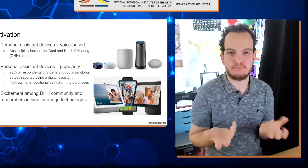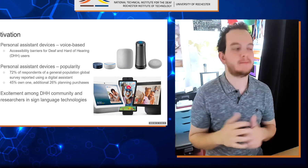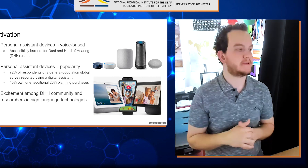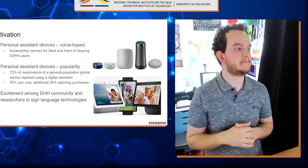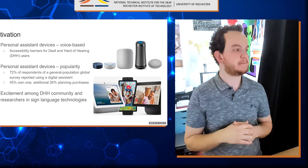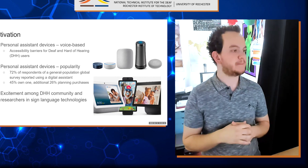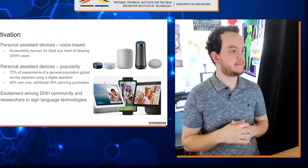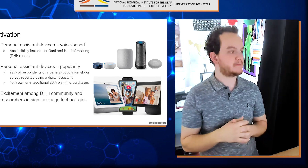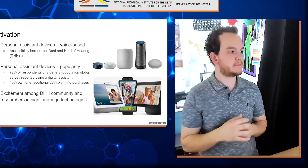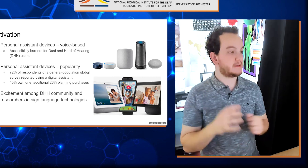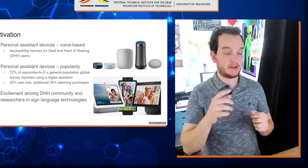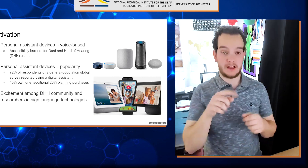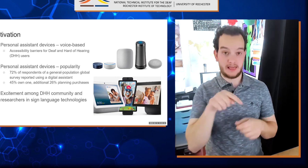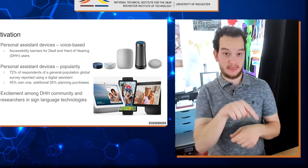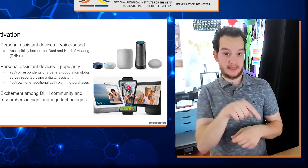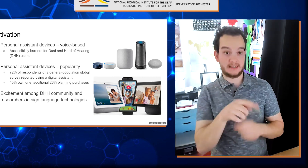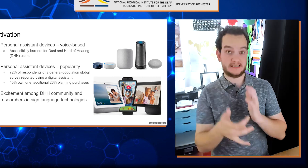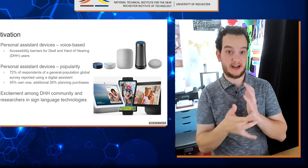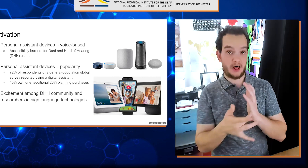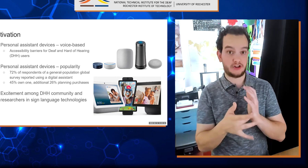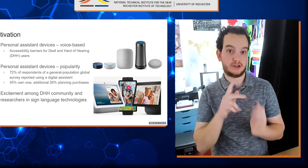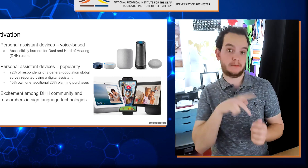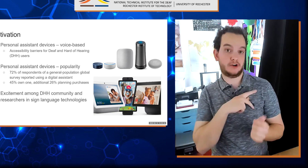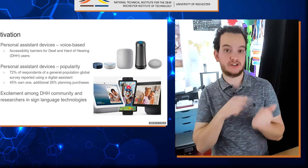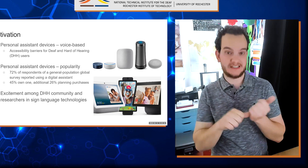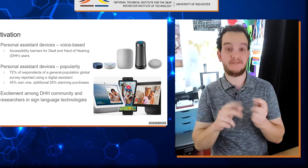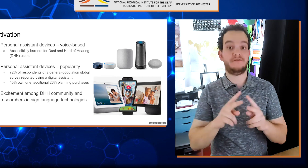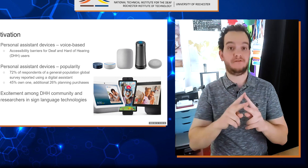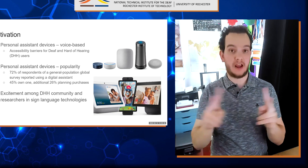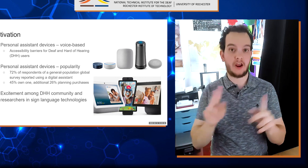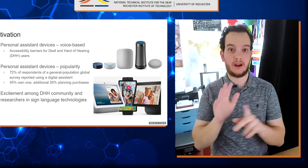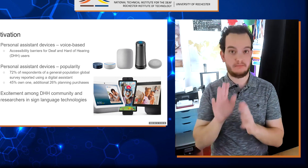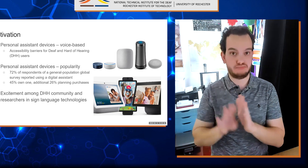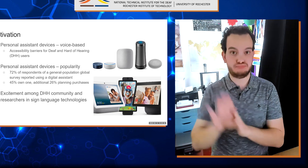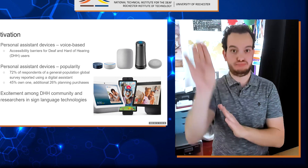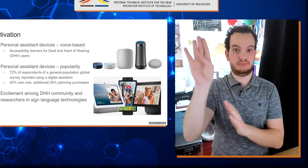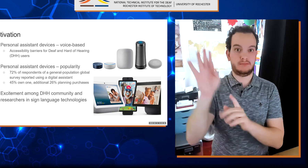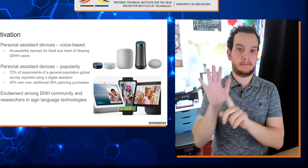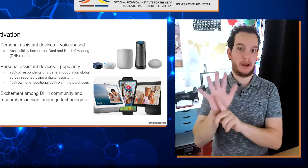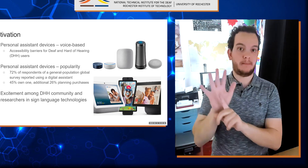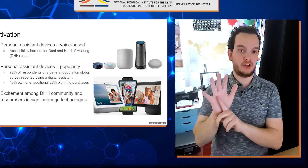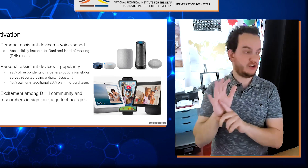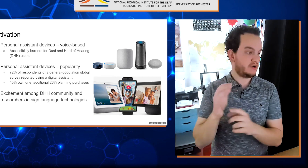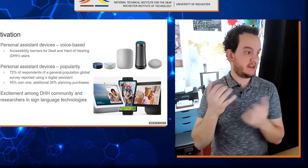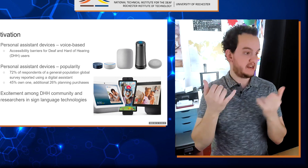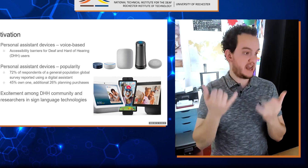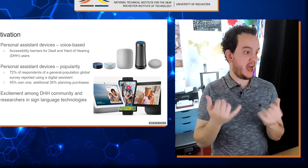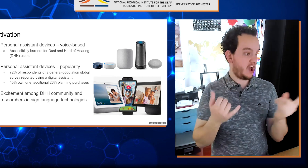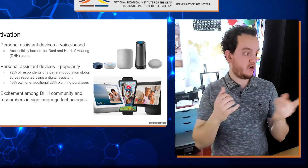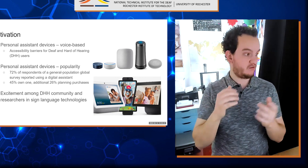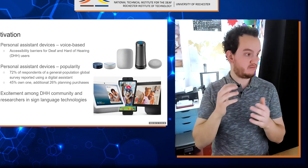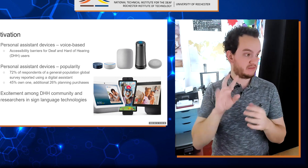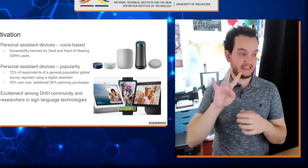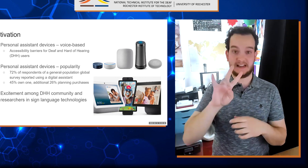The Deaf or hard-of-hearing user cannot give any commands to the personal assistant device.